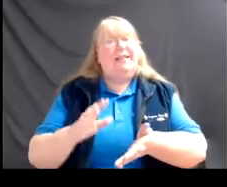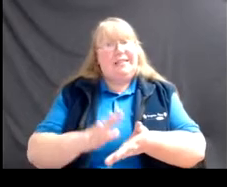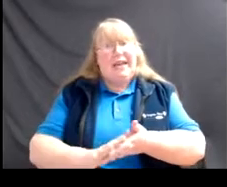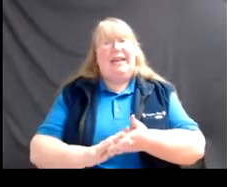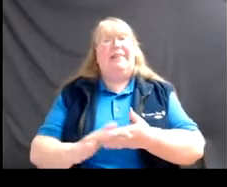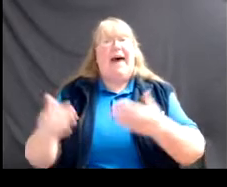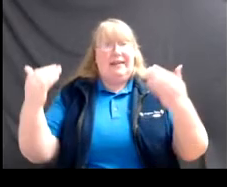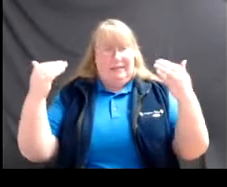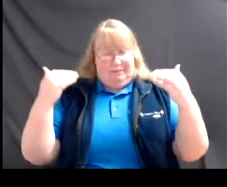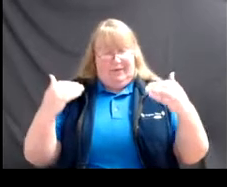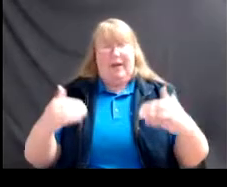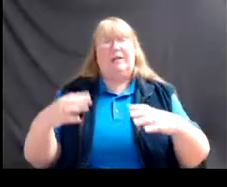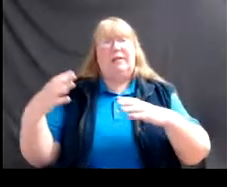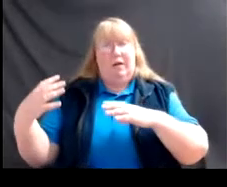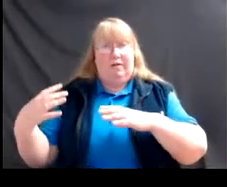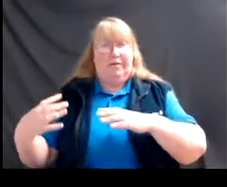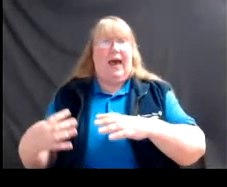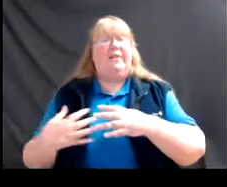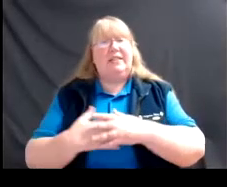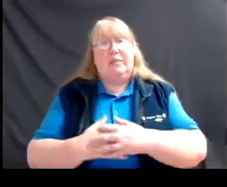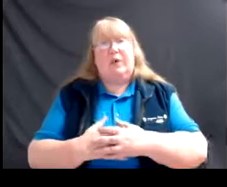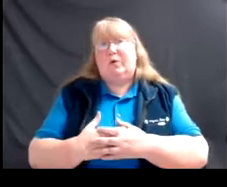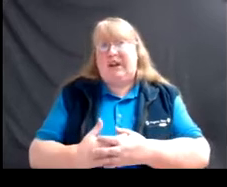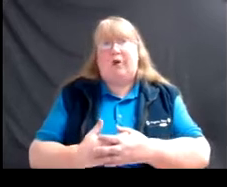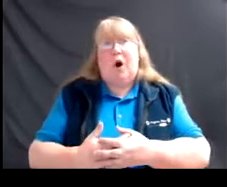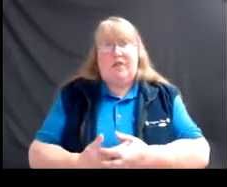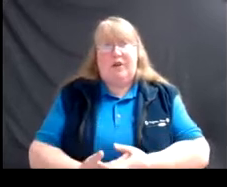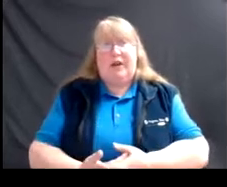stating that because of having someone who is deaf or hard of hearing,